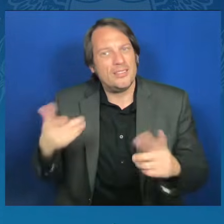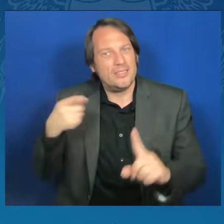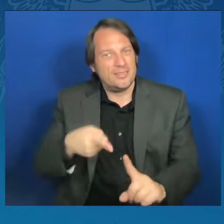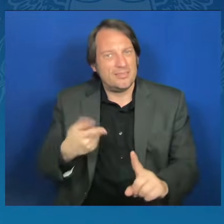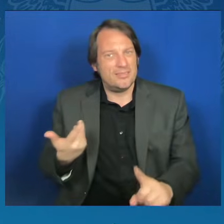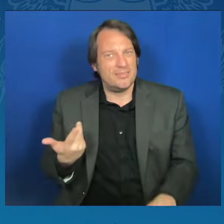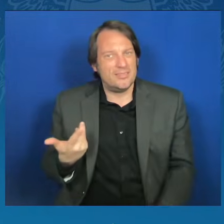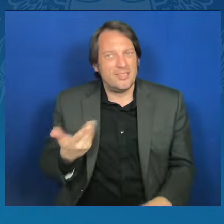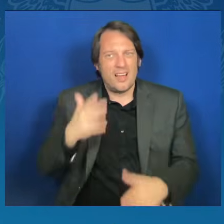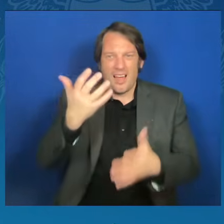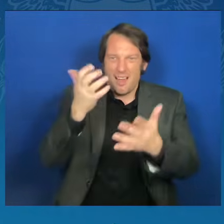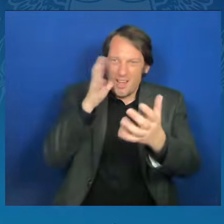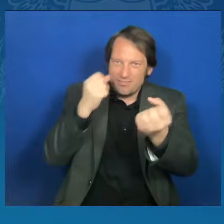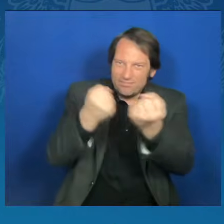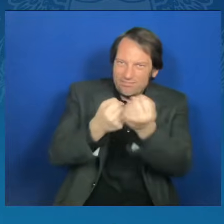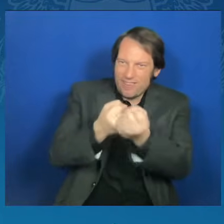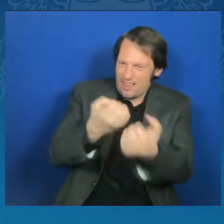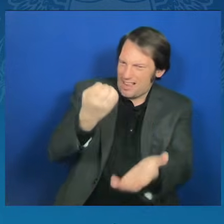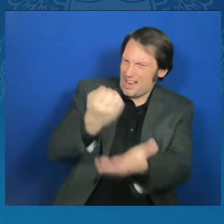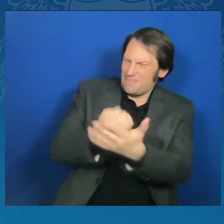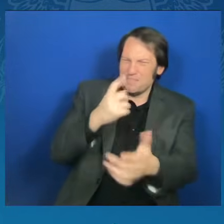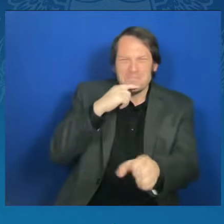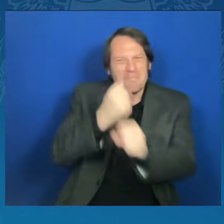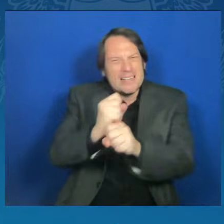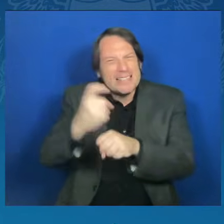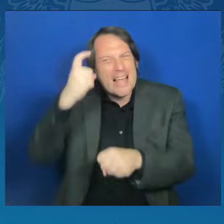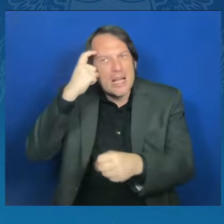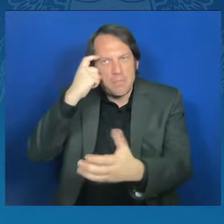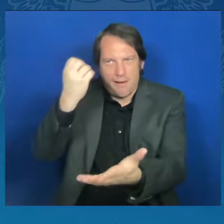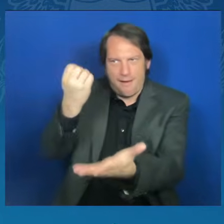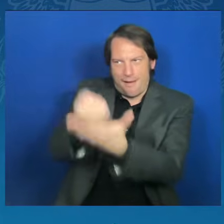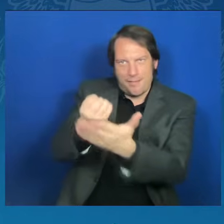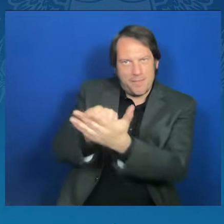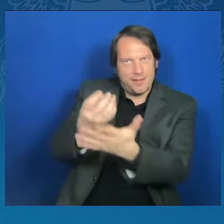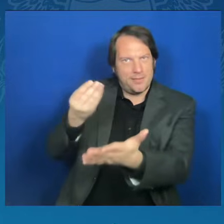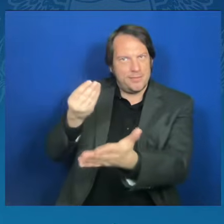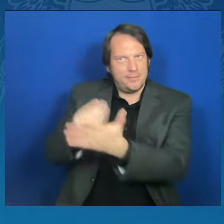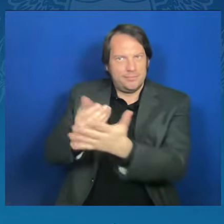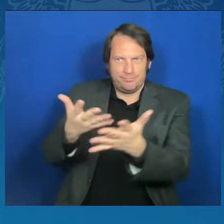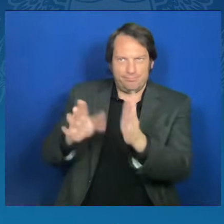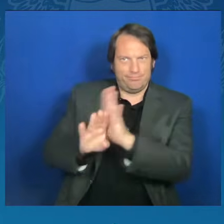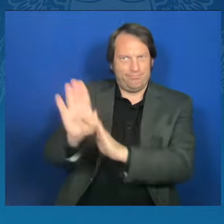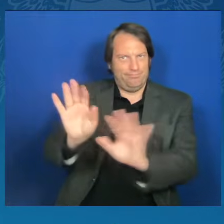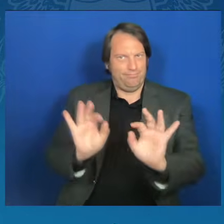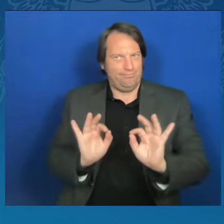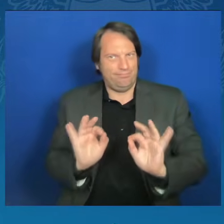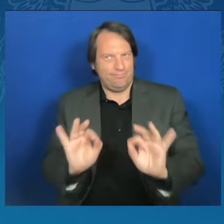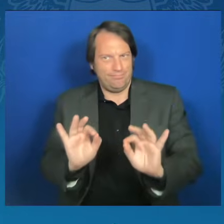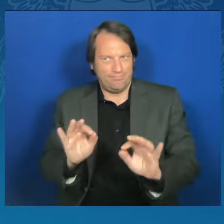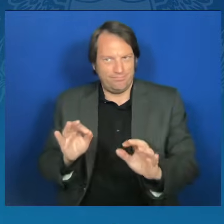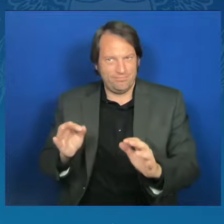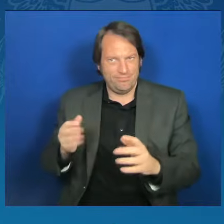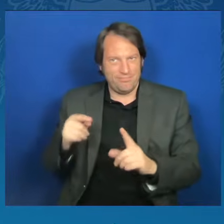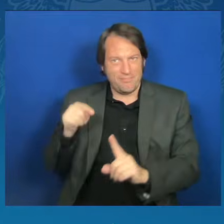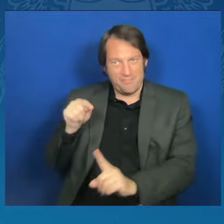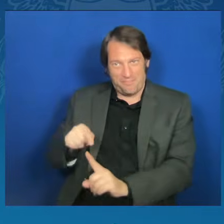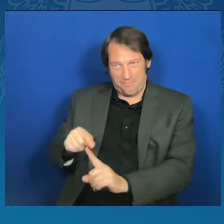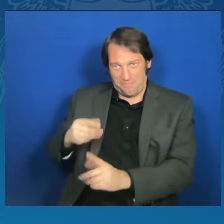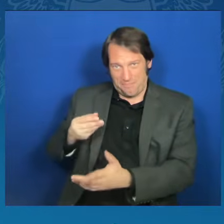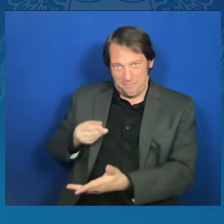I speak in economic terms -- is that this produces an extraordinary return on investment.